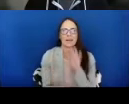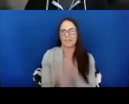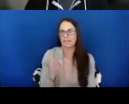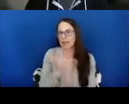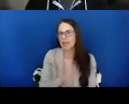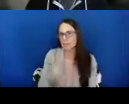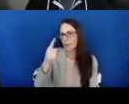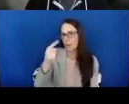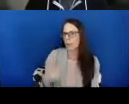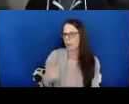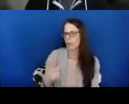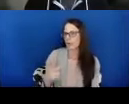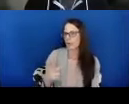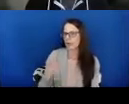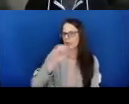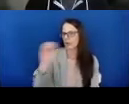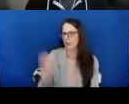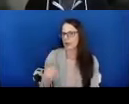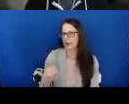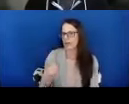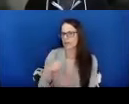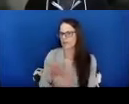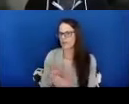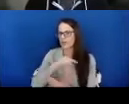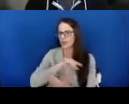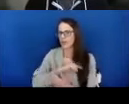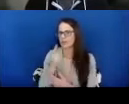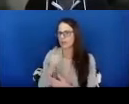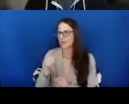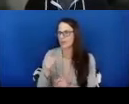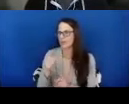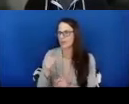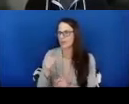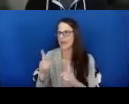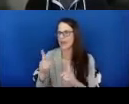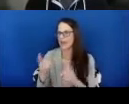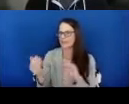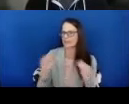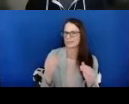rate of students qualifying for special education that other states were.